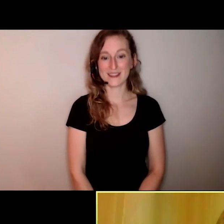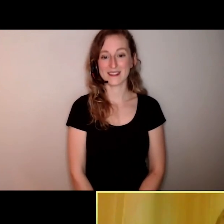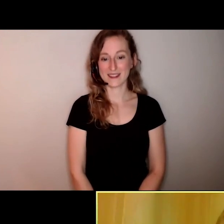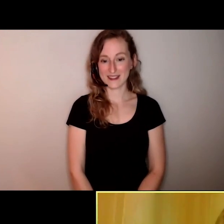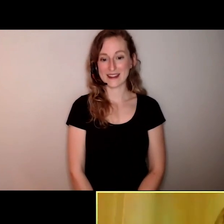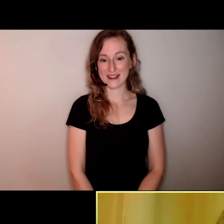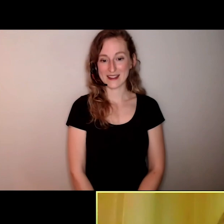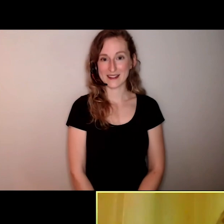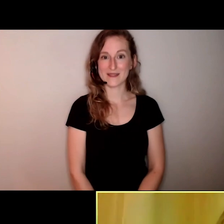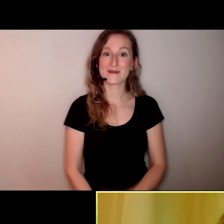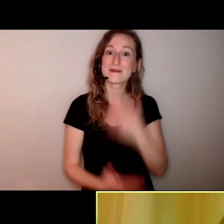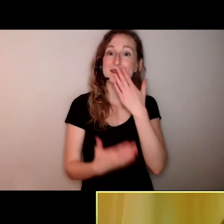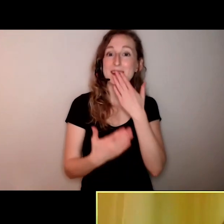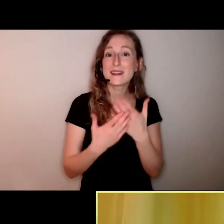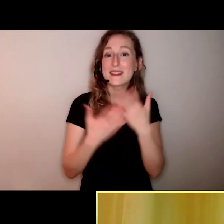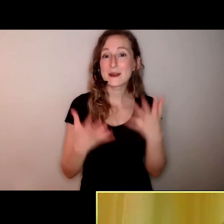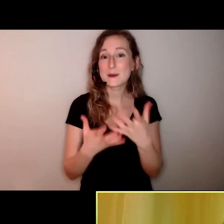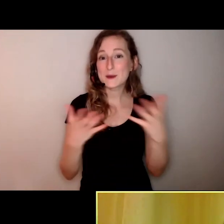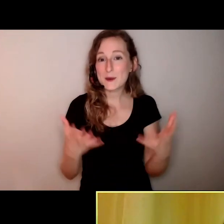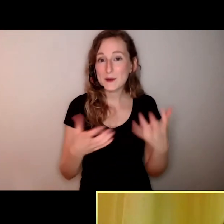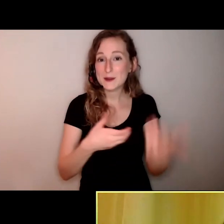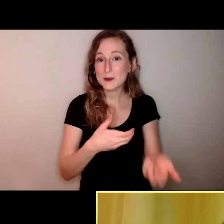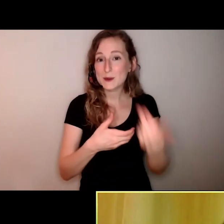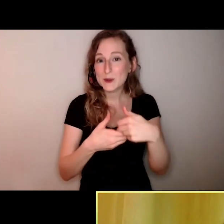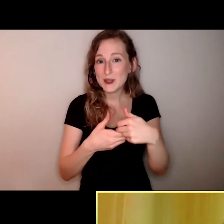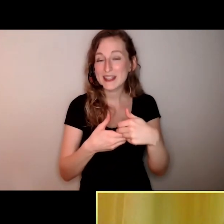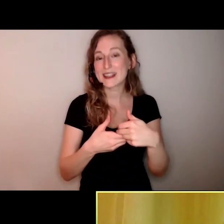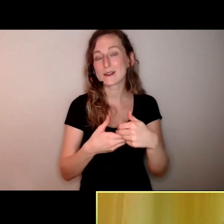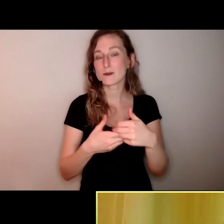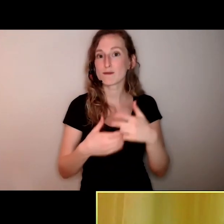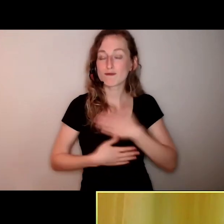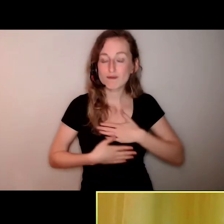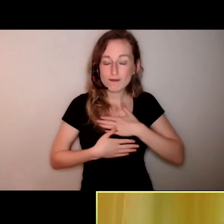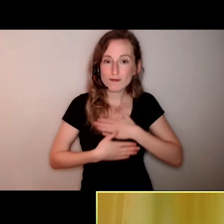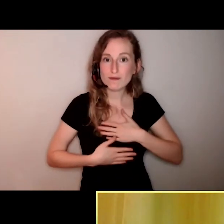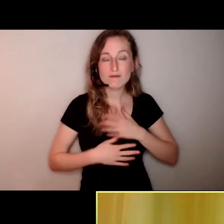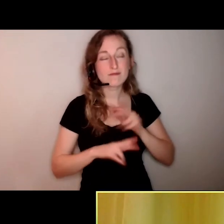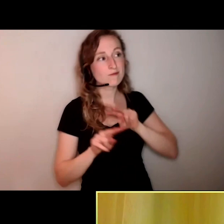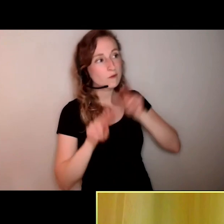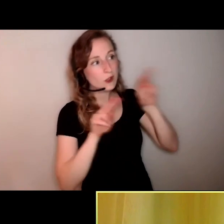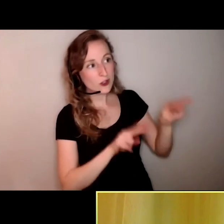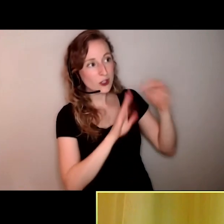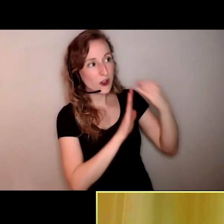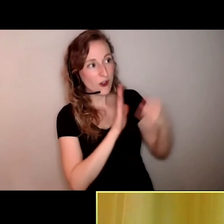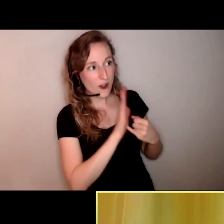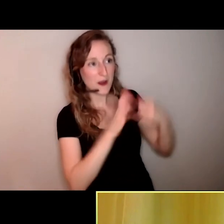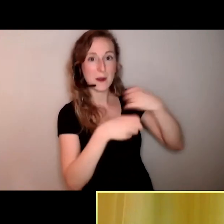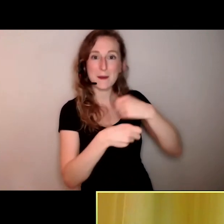Thanks so much for joining us today! We had so much fun looking at and making art together, we hope that you did too.